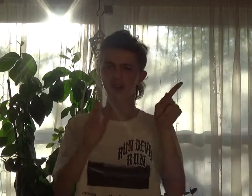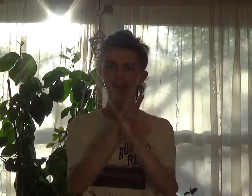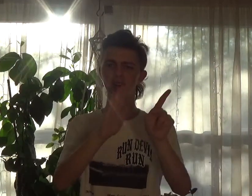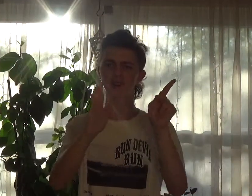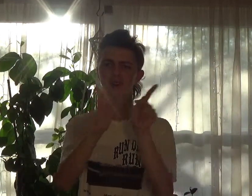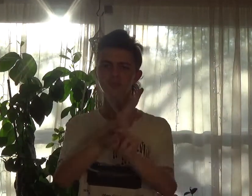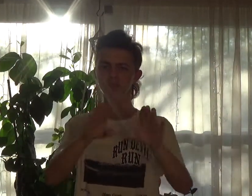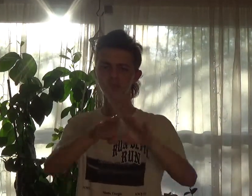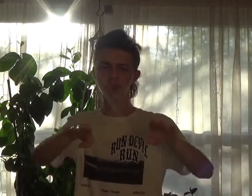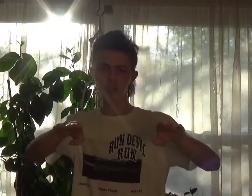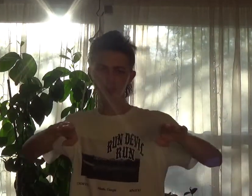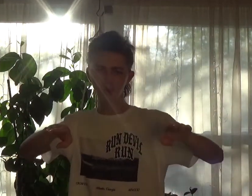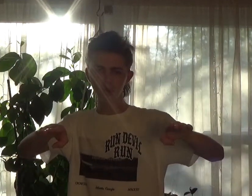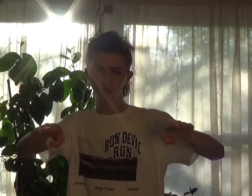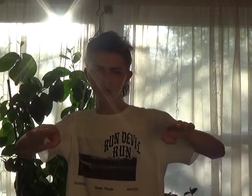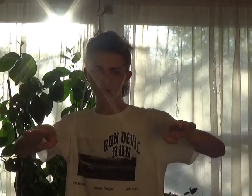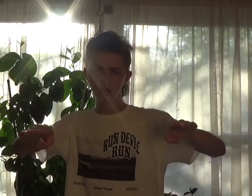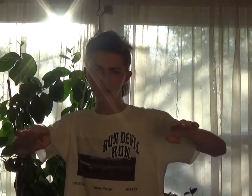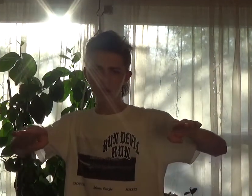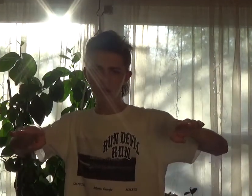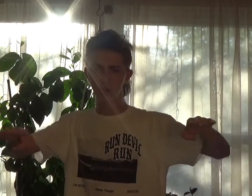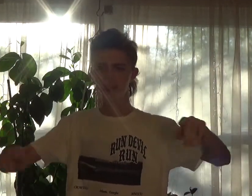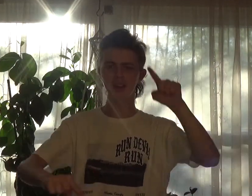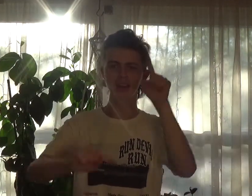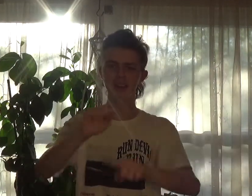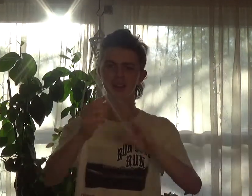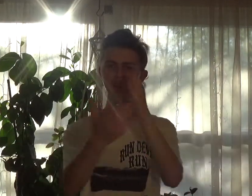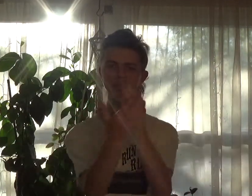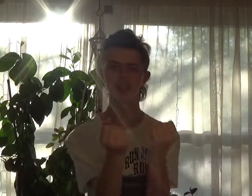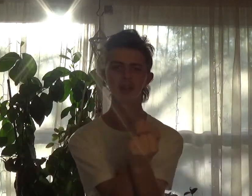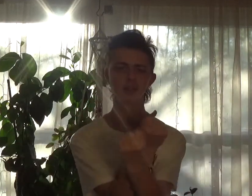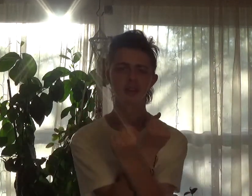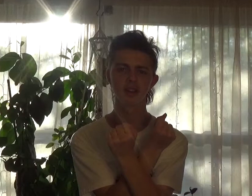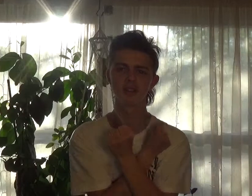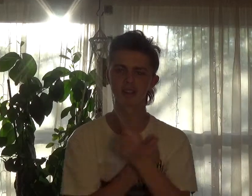On the killing floor But you can't stop love